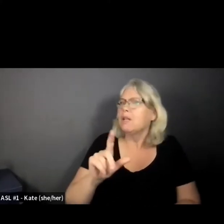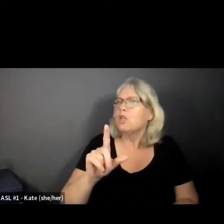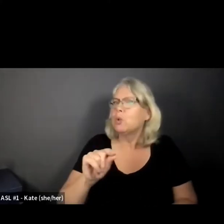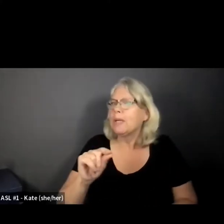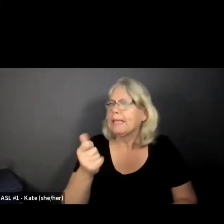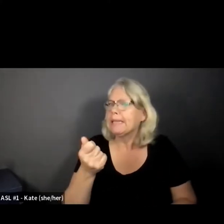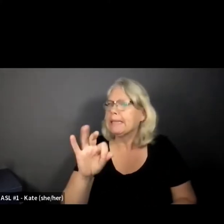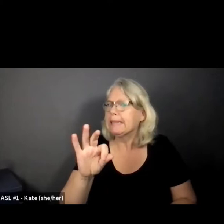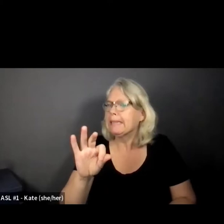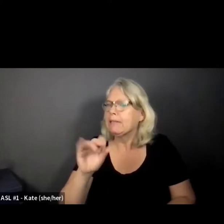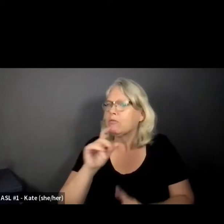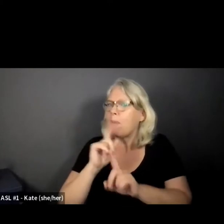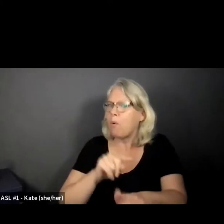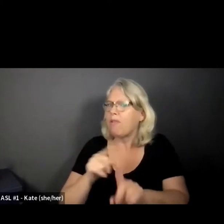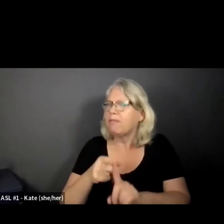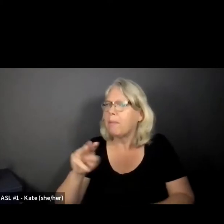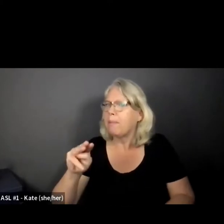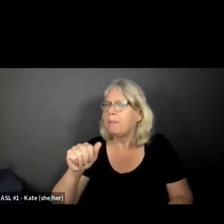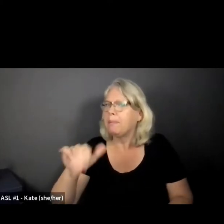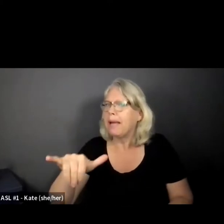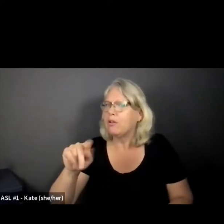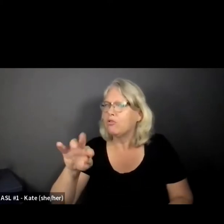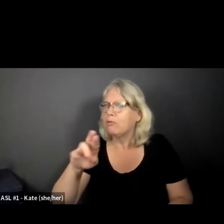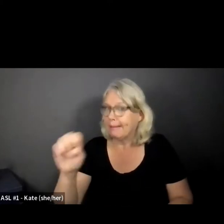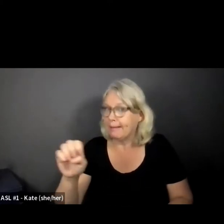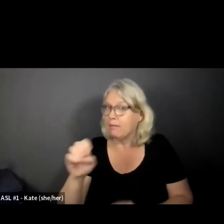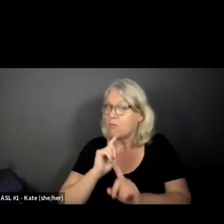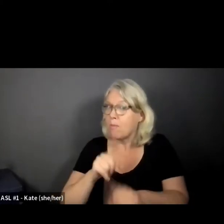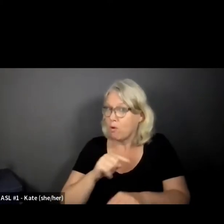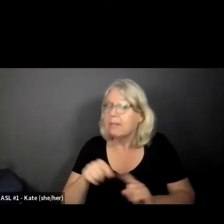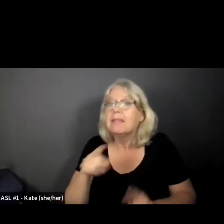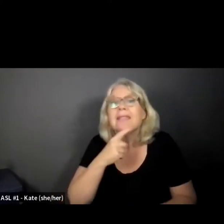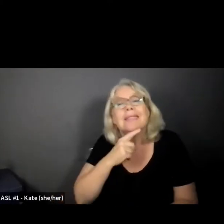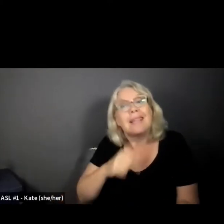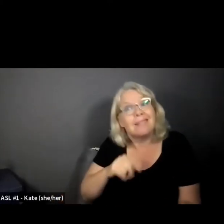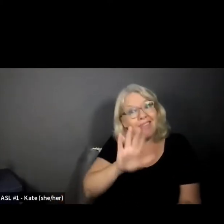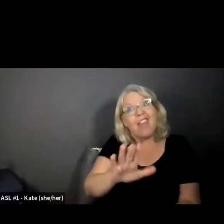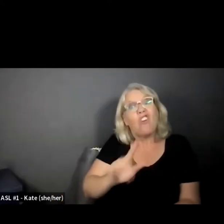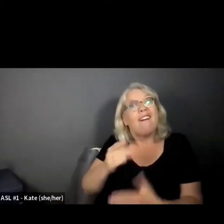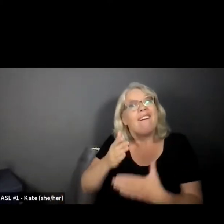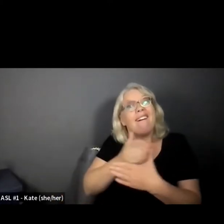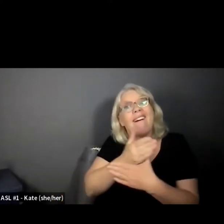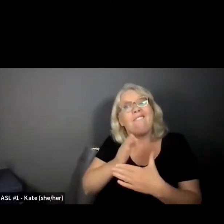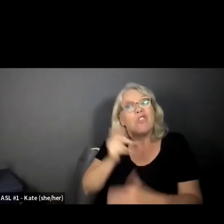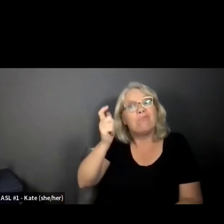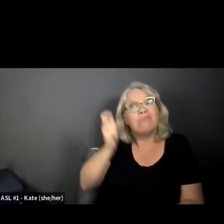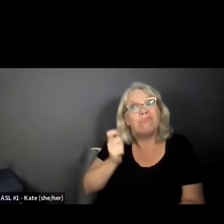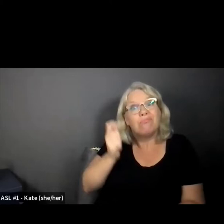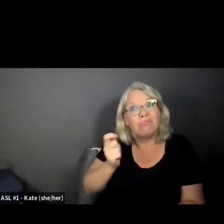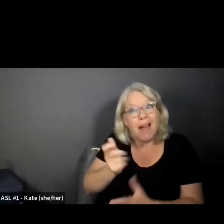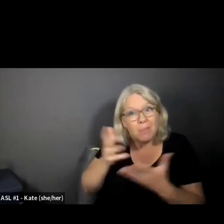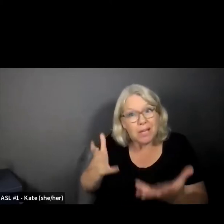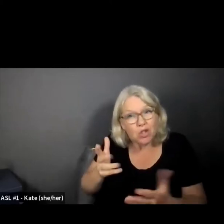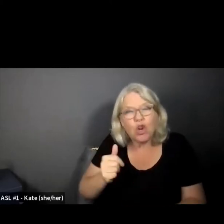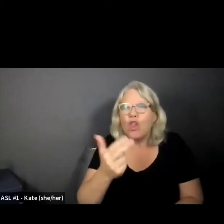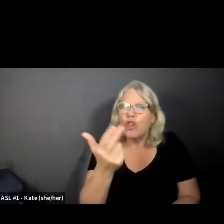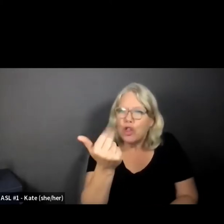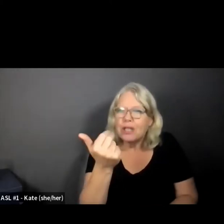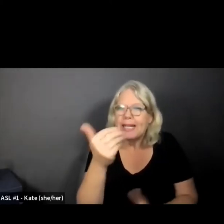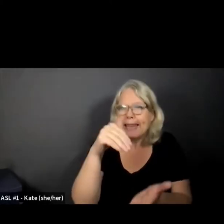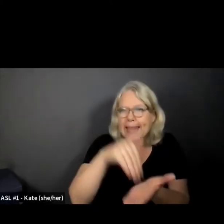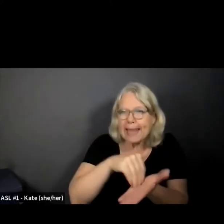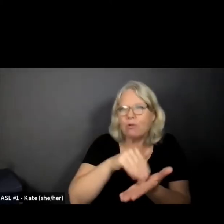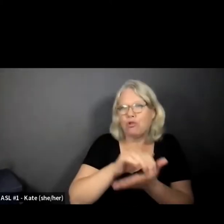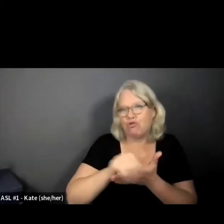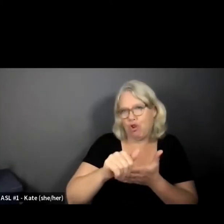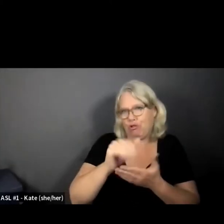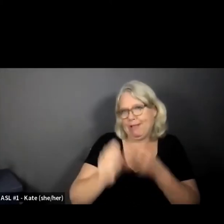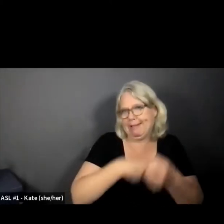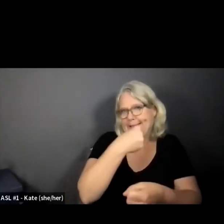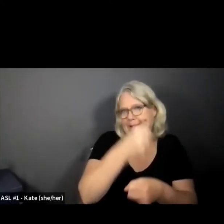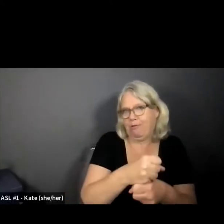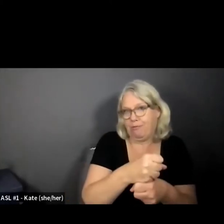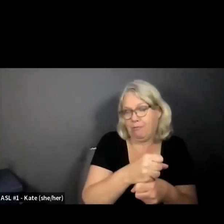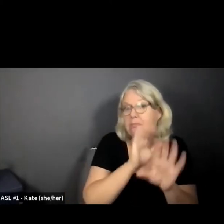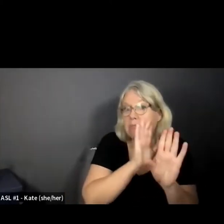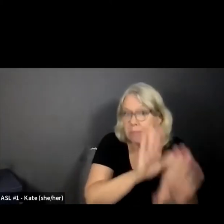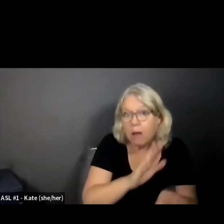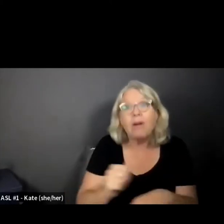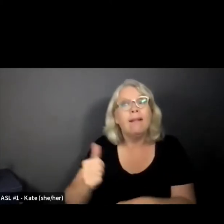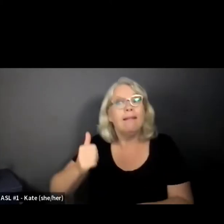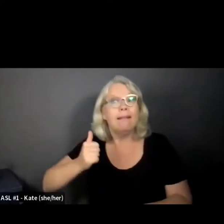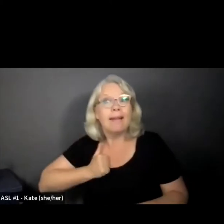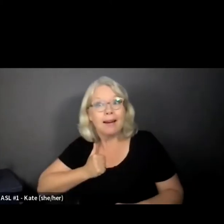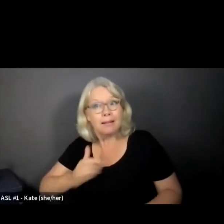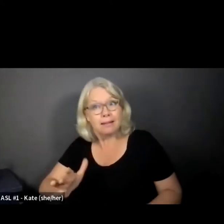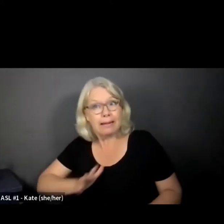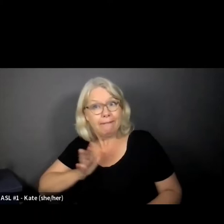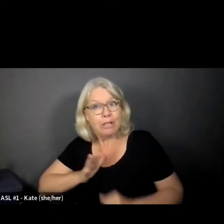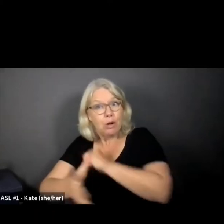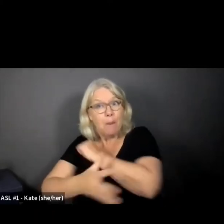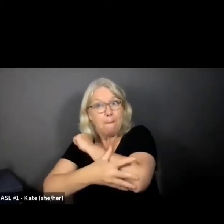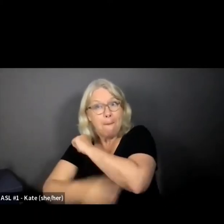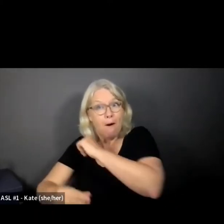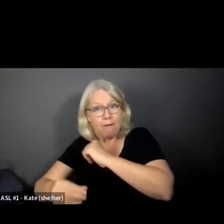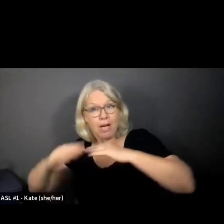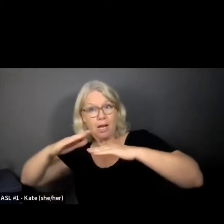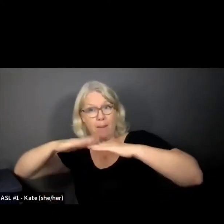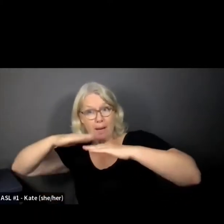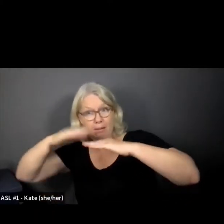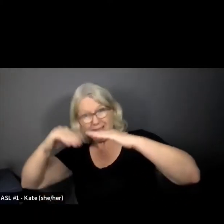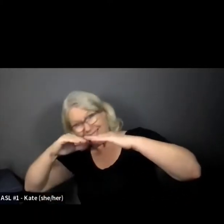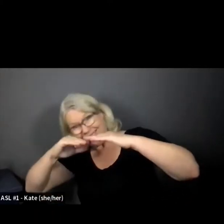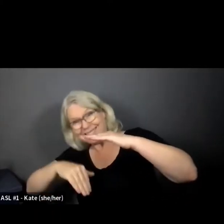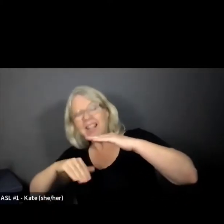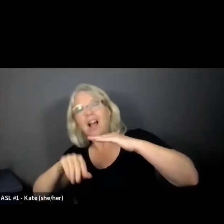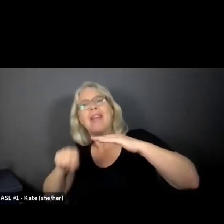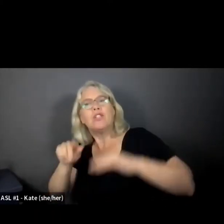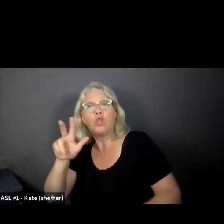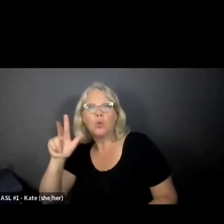DOCUMENTS PEOPLE WITH DISABILITIES ARE EXPECTED TO SURVIVE ON AN AVERAGE OF $13,000 PER YEAR.